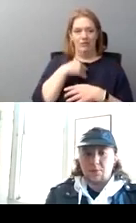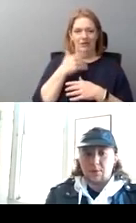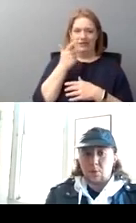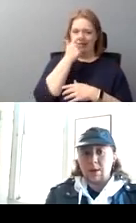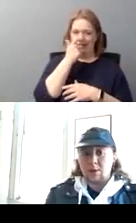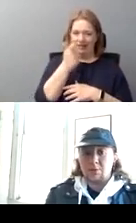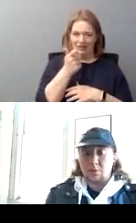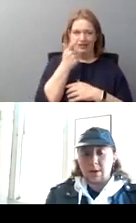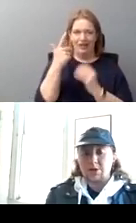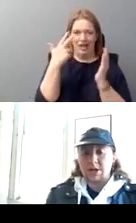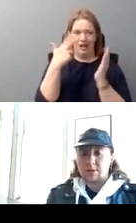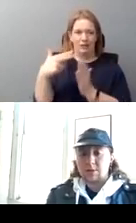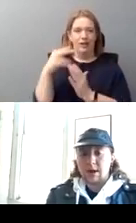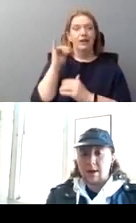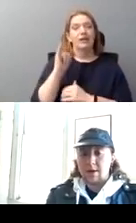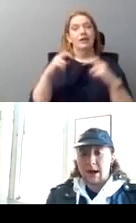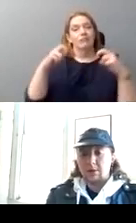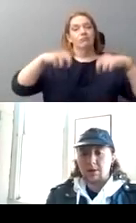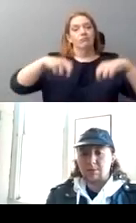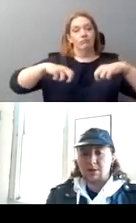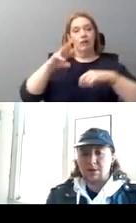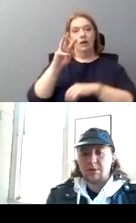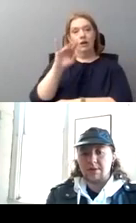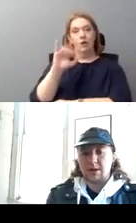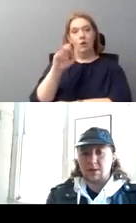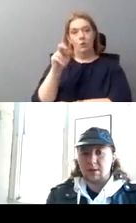The wicker chairs that Ireland commissioned, I believe in Thailand,